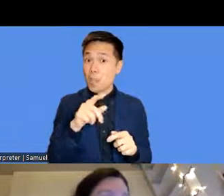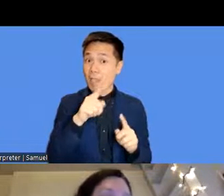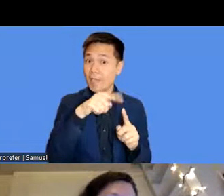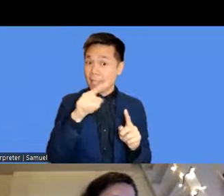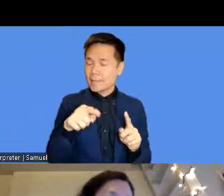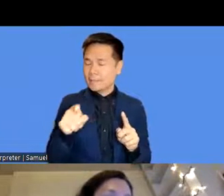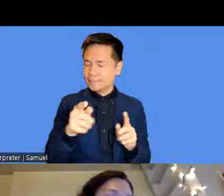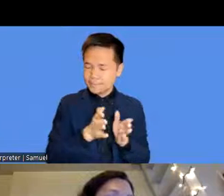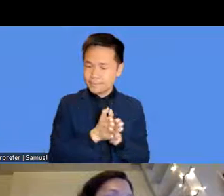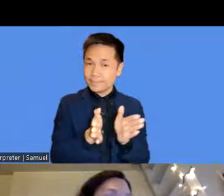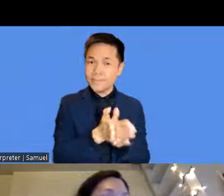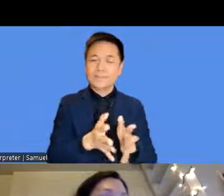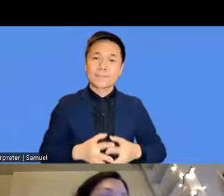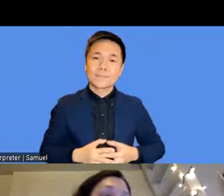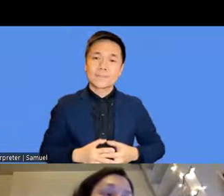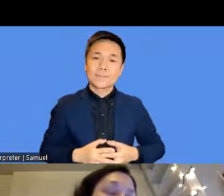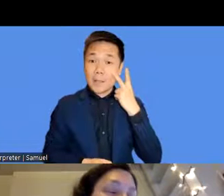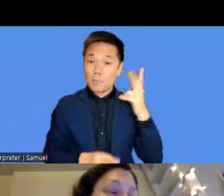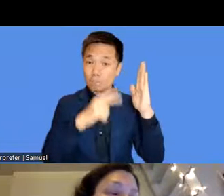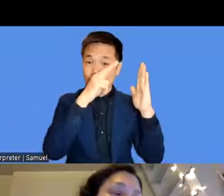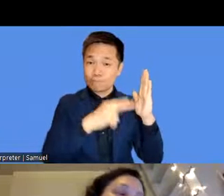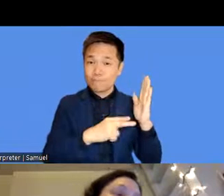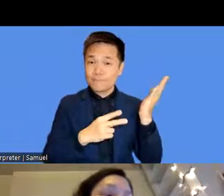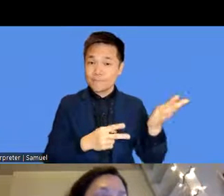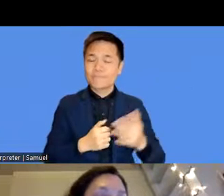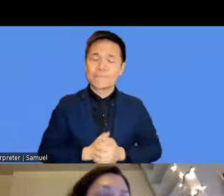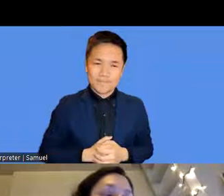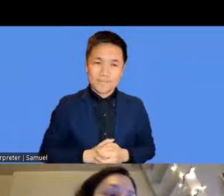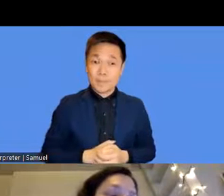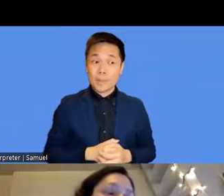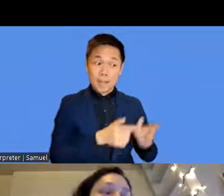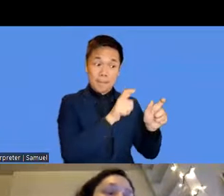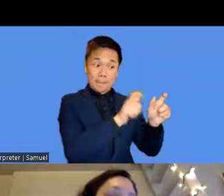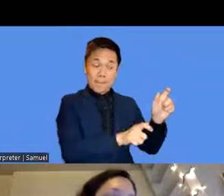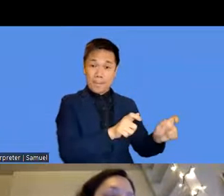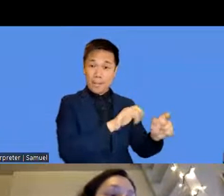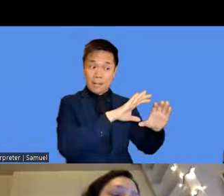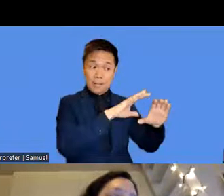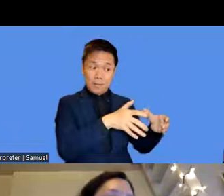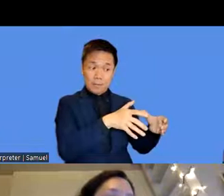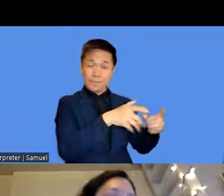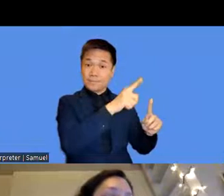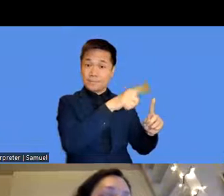and is also on the PowerPoint, is that citizen data are defined as data originating from